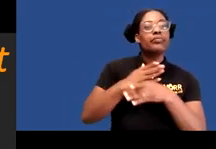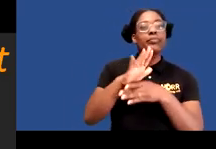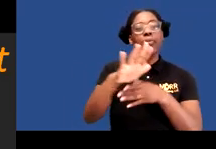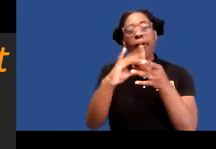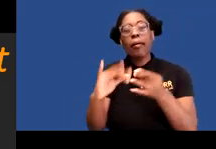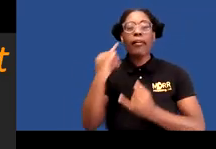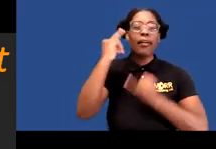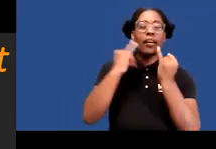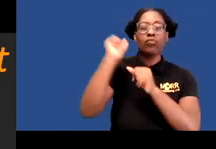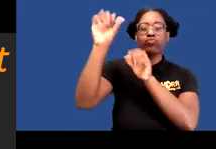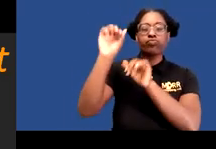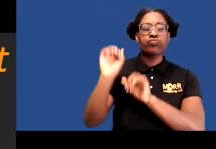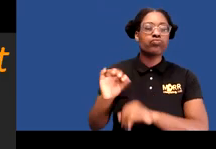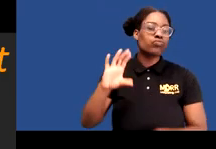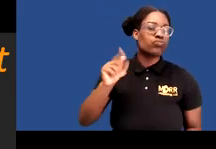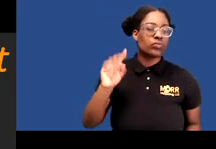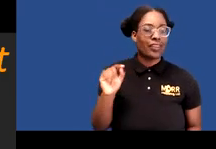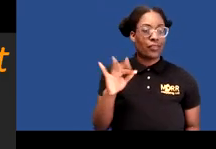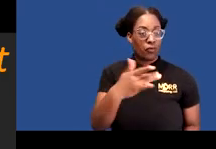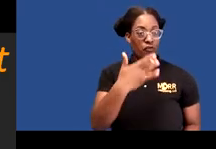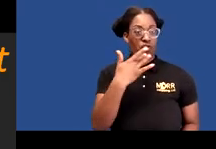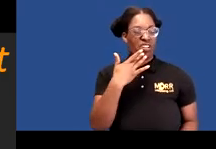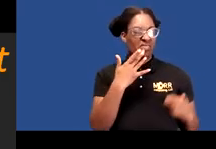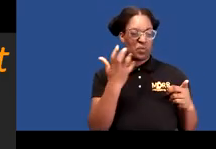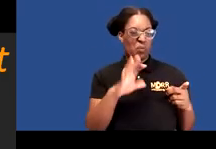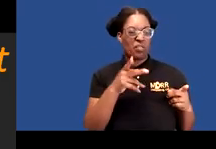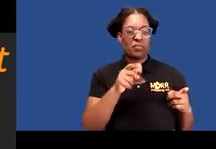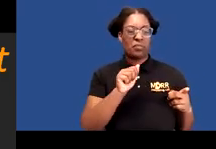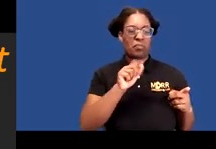if you would prefer that rather than engaging with the Padlets.